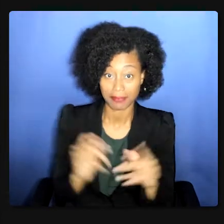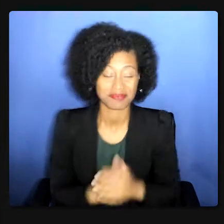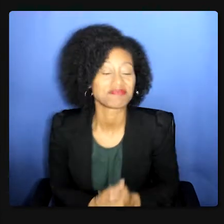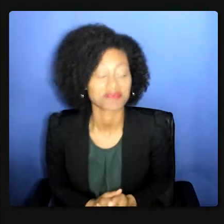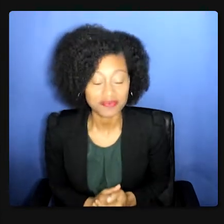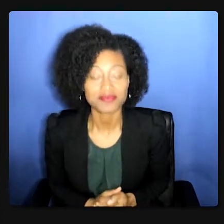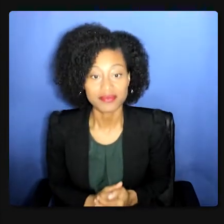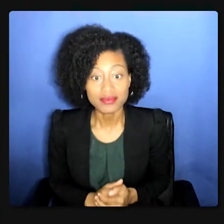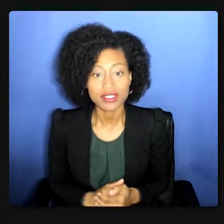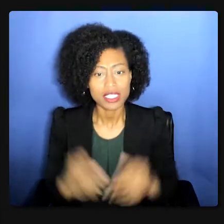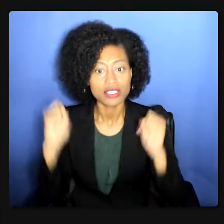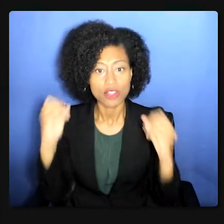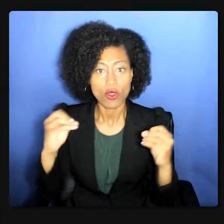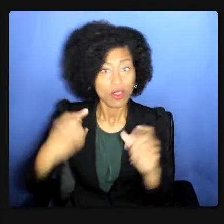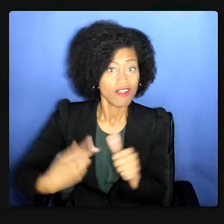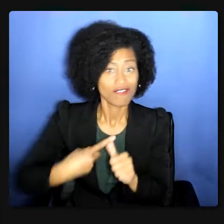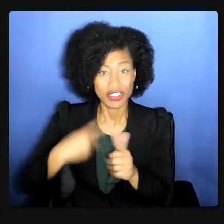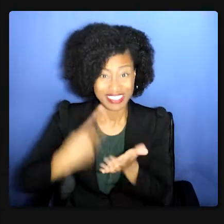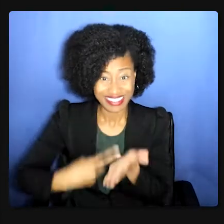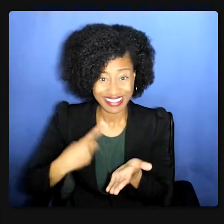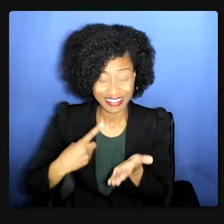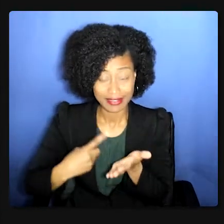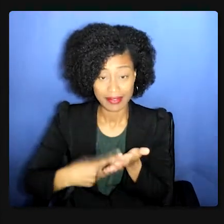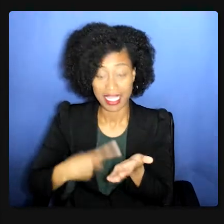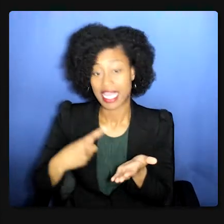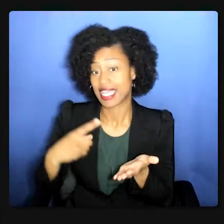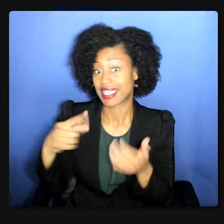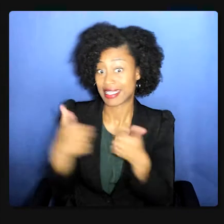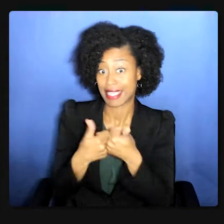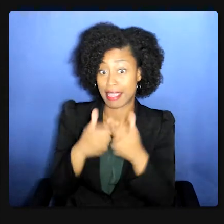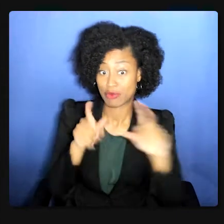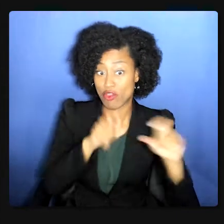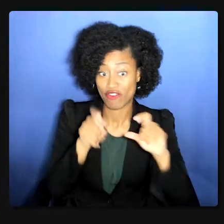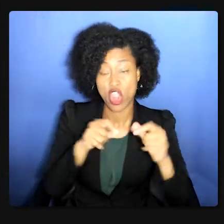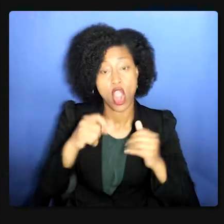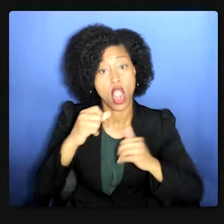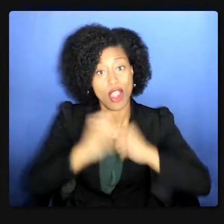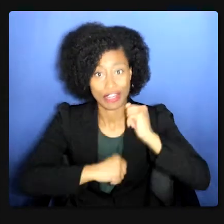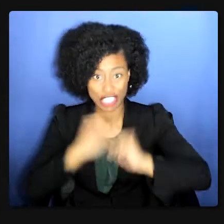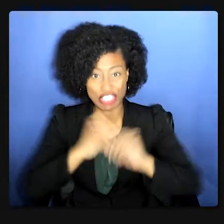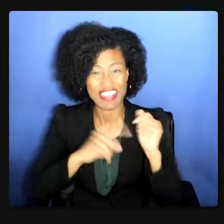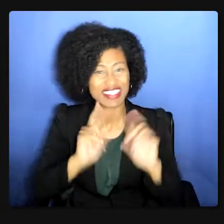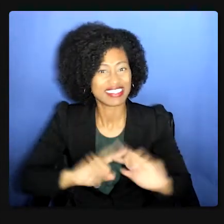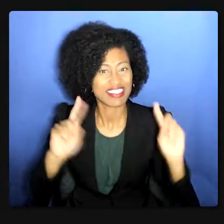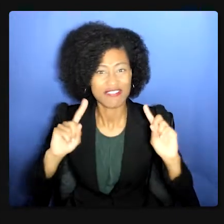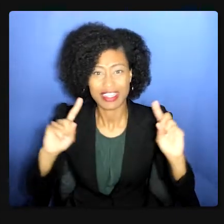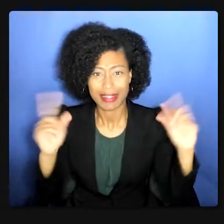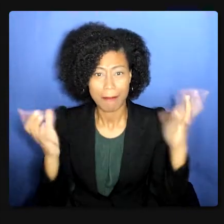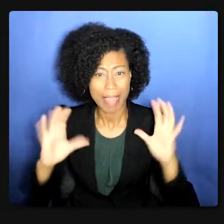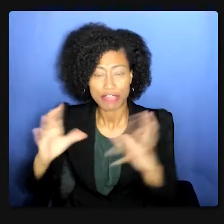I think we should talk about why game server architecture is so different from traditional applications.